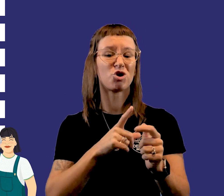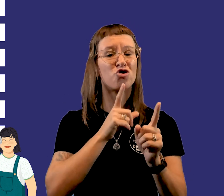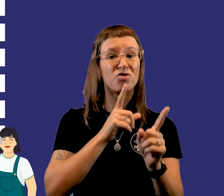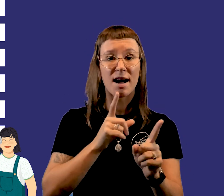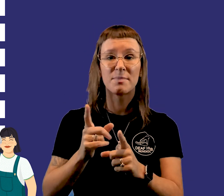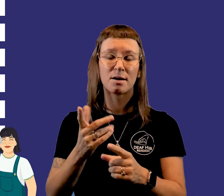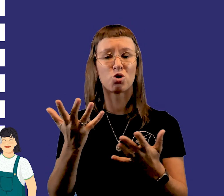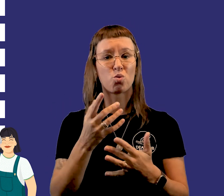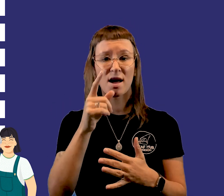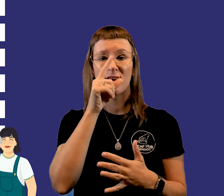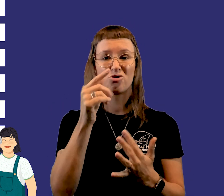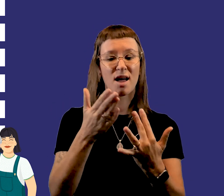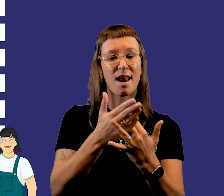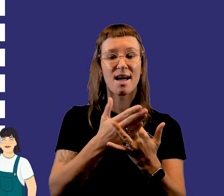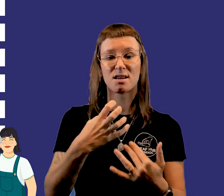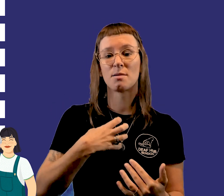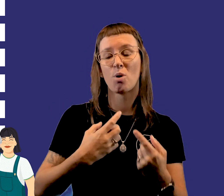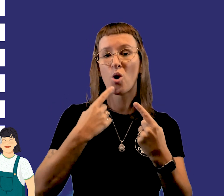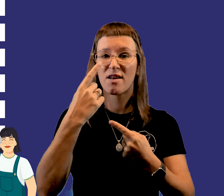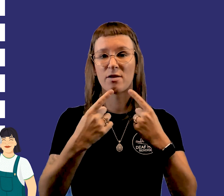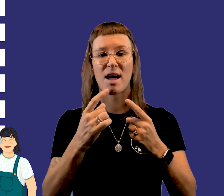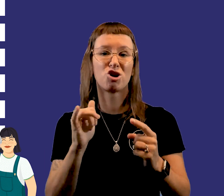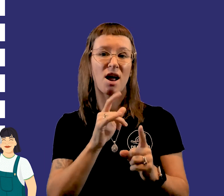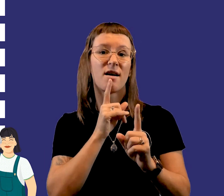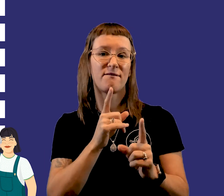And recommendations on where to access further information and advice.